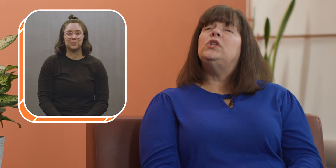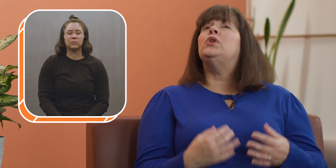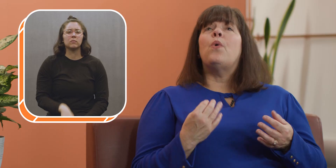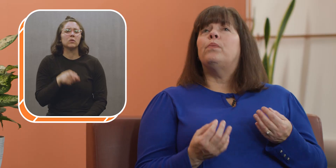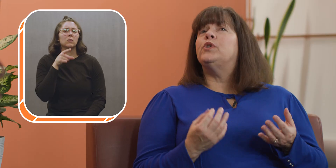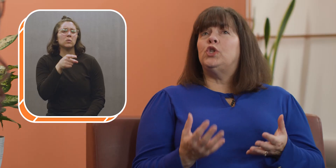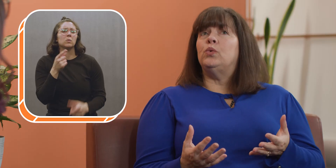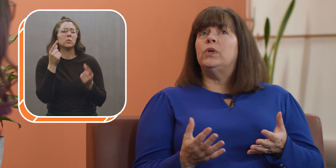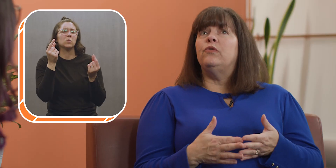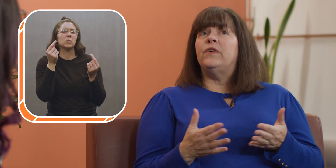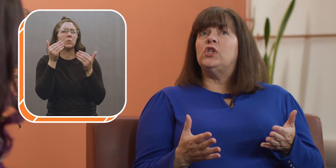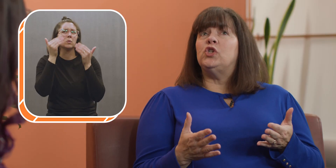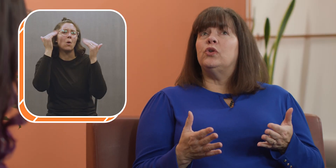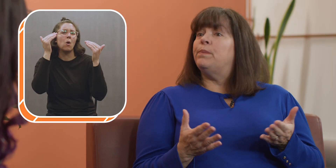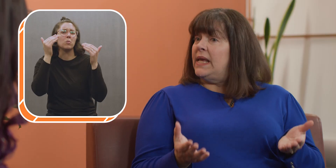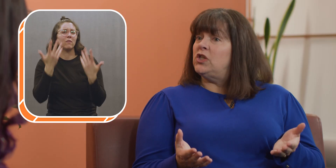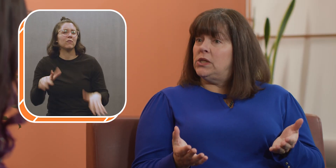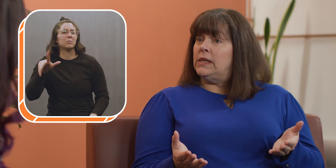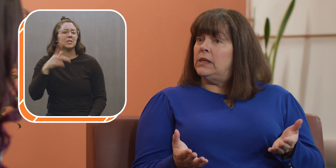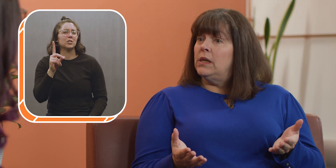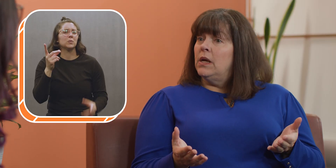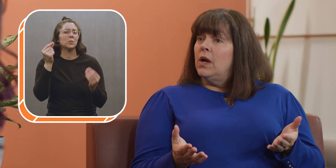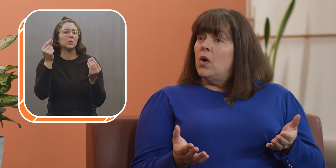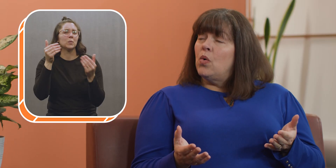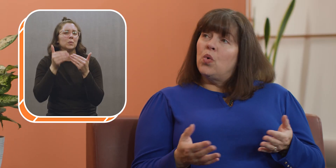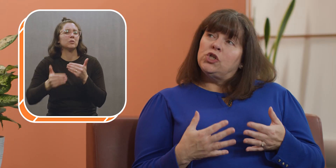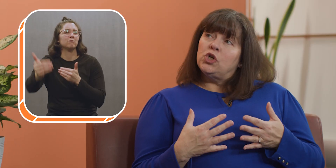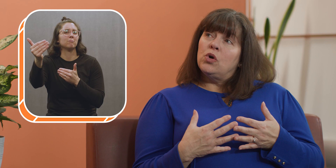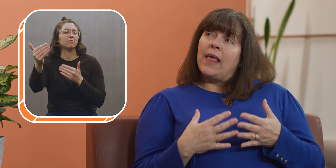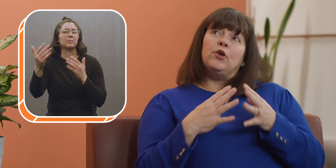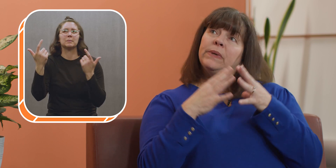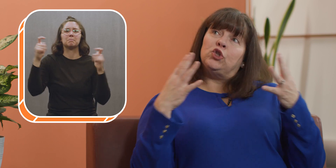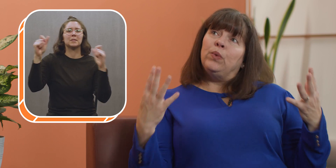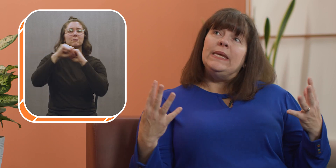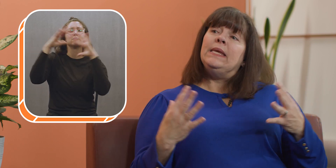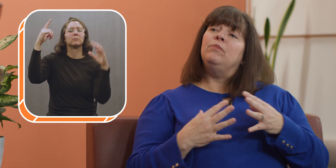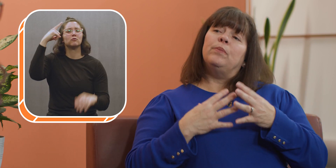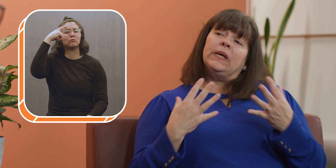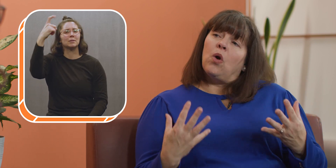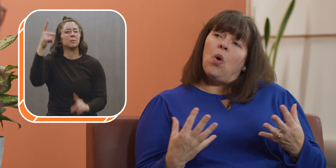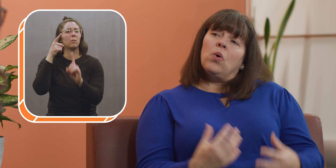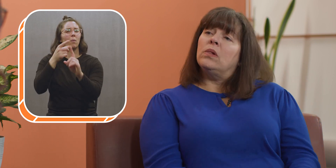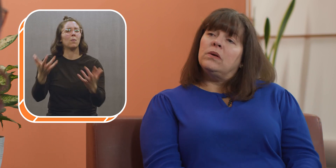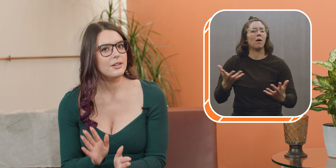What do you hope to do when you finish your PhD? What's your big dream, your big goal?